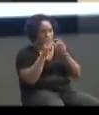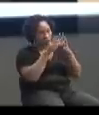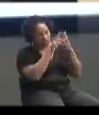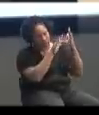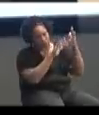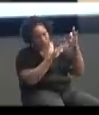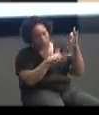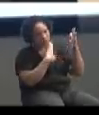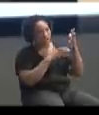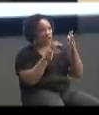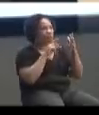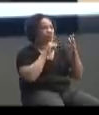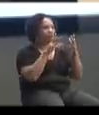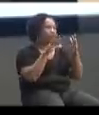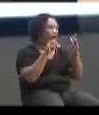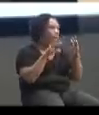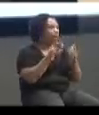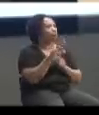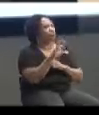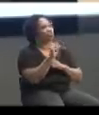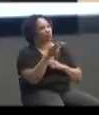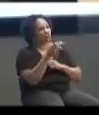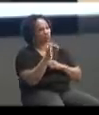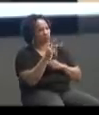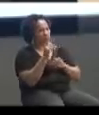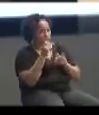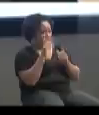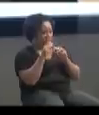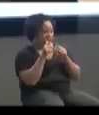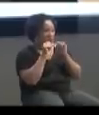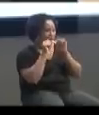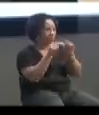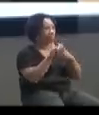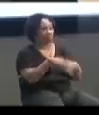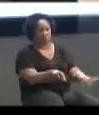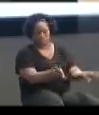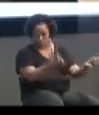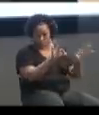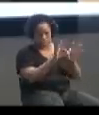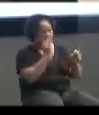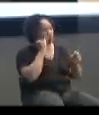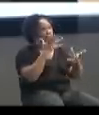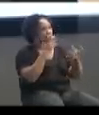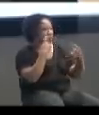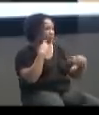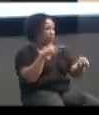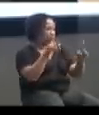ORGANIZATIONAL OWNERSHIP WHEN IT COMES TO SUSTAINABILITY, WHICH IS INCREDIBLY IMPORTANT IF YOU WANT TO HAVE SUCCESS IN TERMS OF